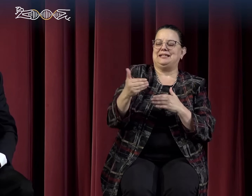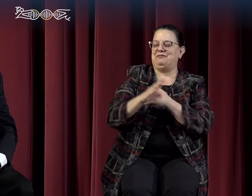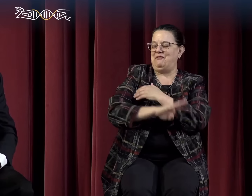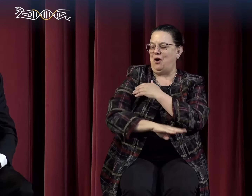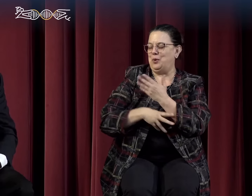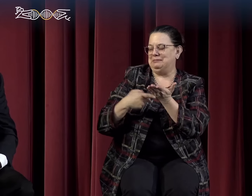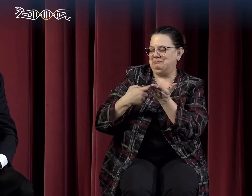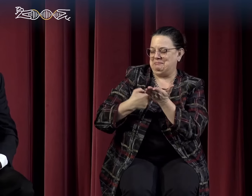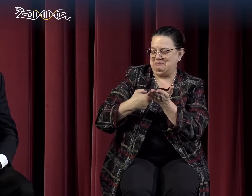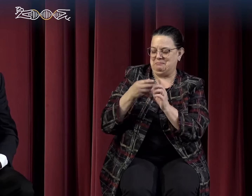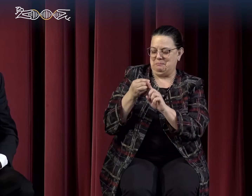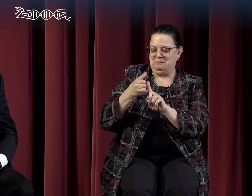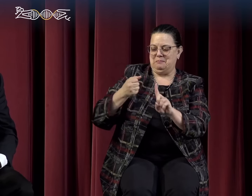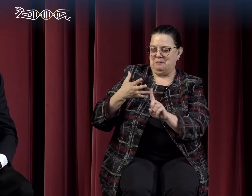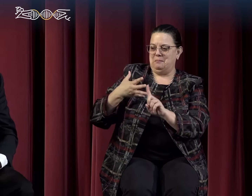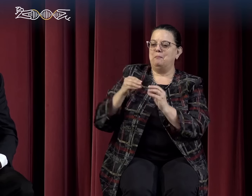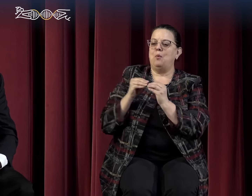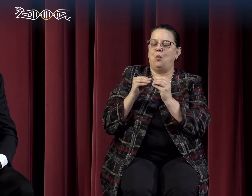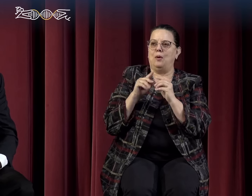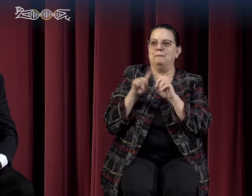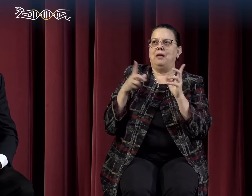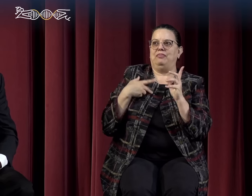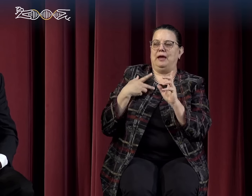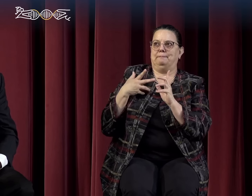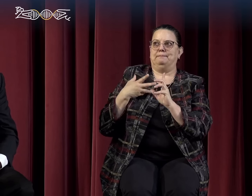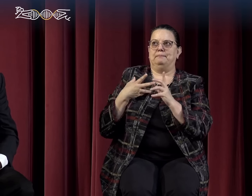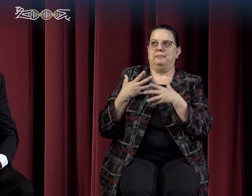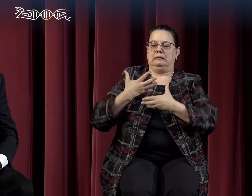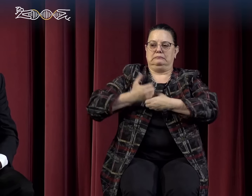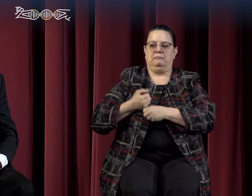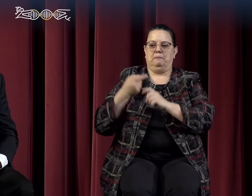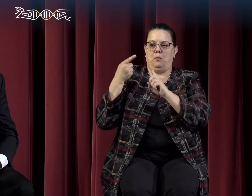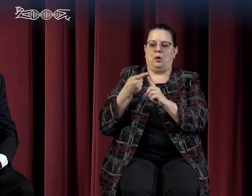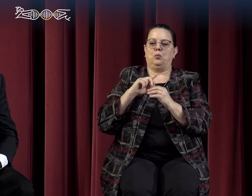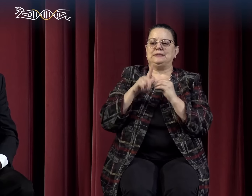maybe until next fall we can talk more about that.